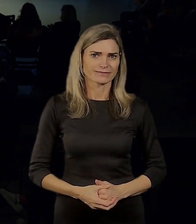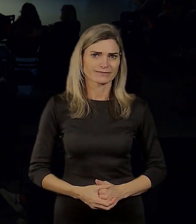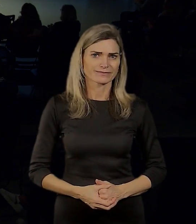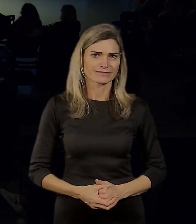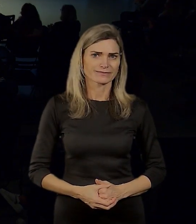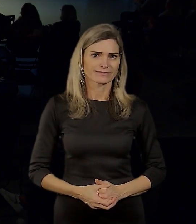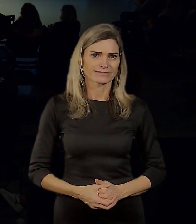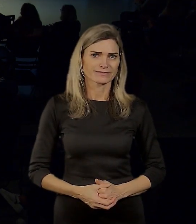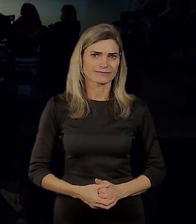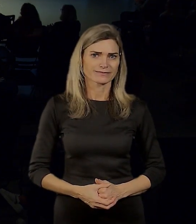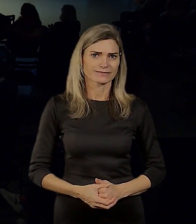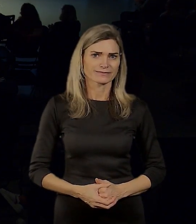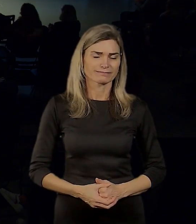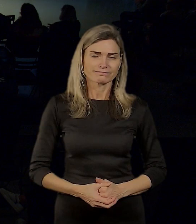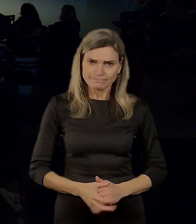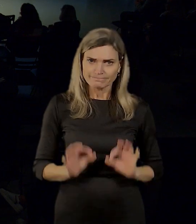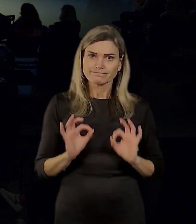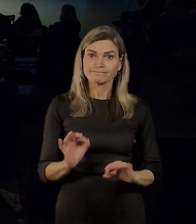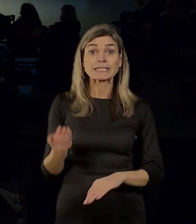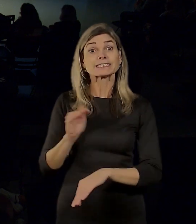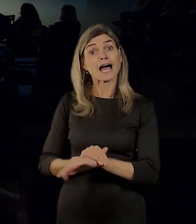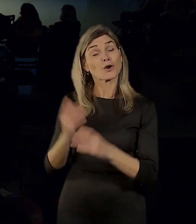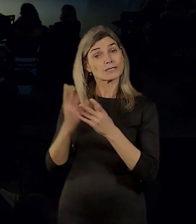Good afternoon, Mr. Dušta, welcome. Good evening everyone.